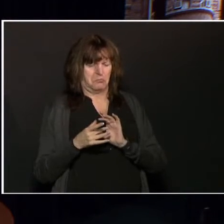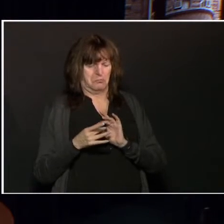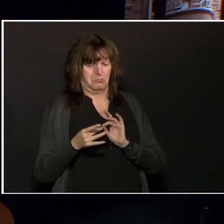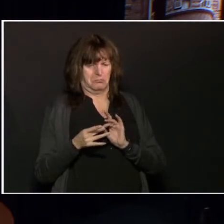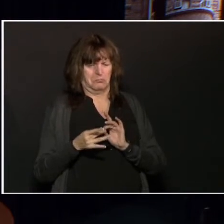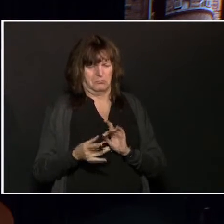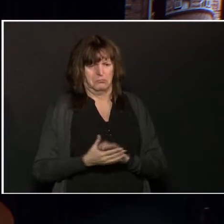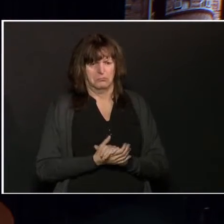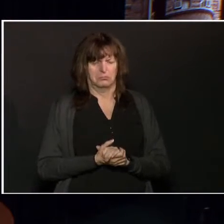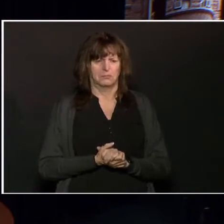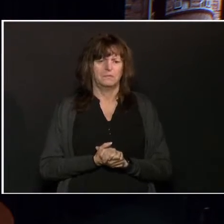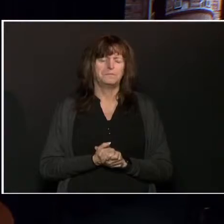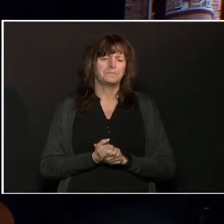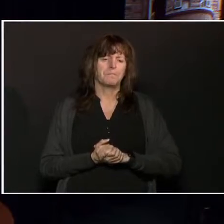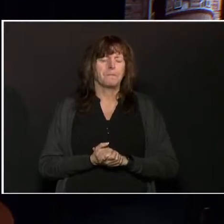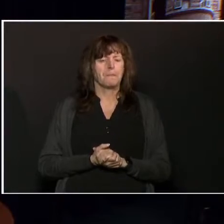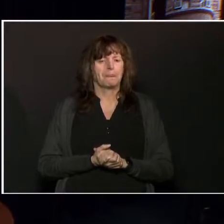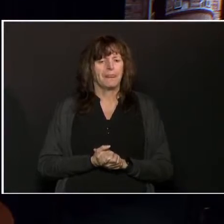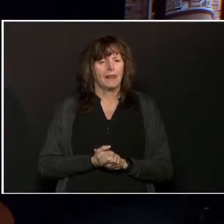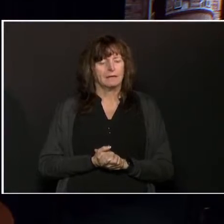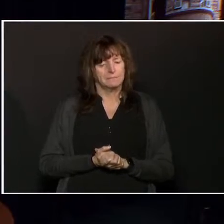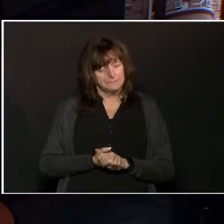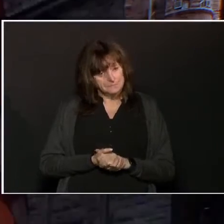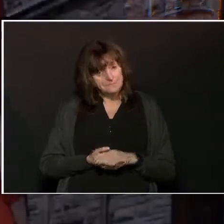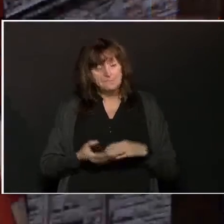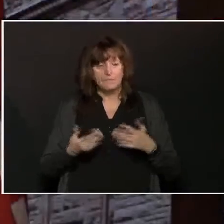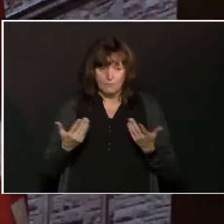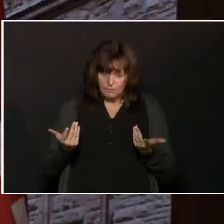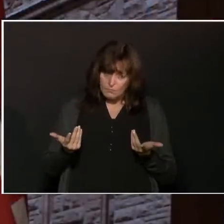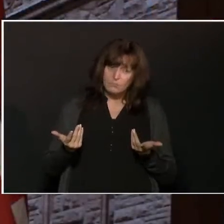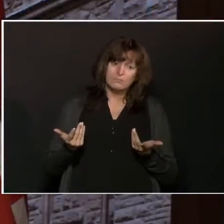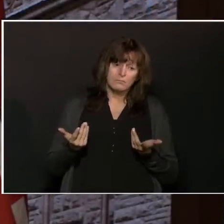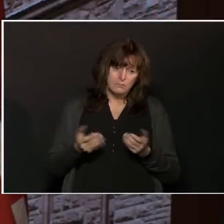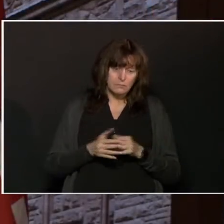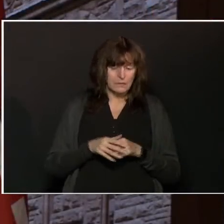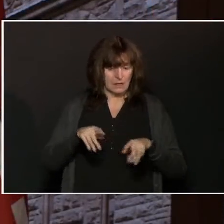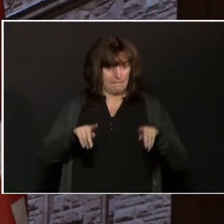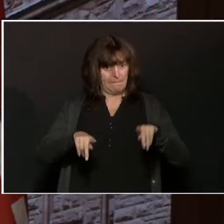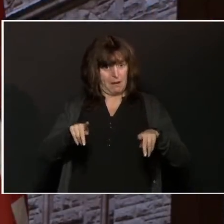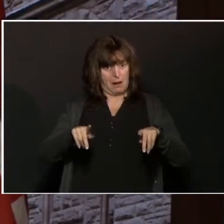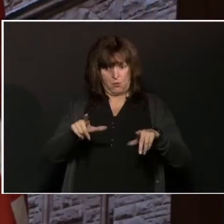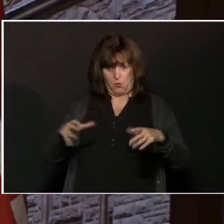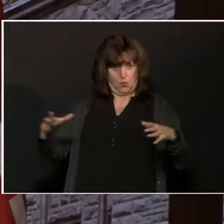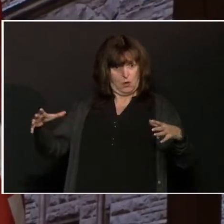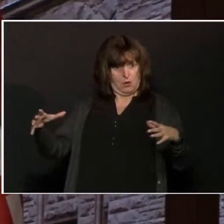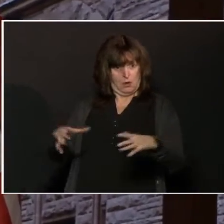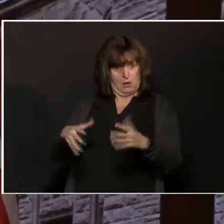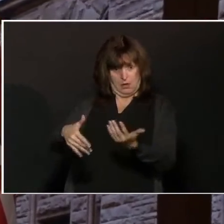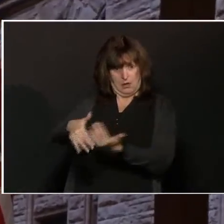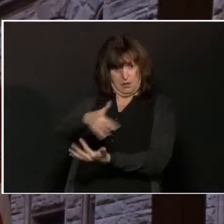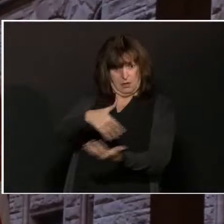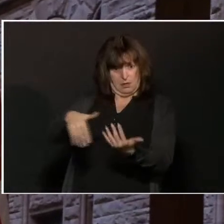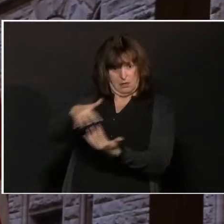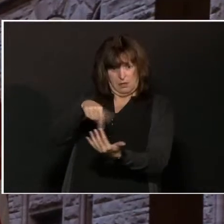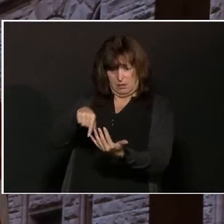HOME IN THE IMPACT IN TERMS OF MORTALITY IS REALLY A MORTALITY IS REALLY A FUNCTION OF MORTALITY IS REALLY A FUNCTION OF CROWDING OF CROWDING BOTH OF Y'ALL KEEP IT OF CROWDING BOTH OF Y'ALL KEEP IT ROOMS